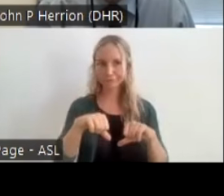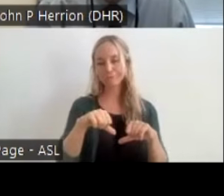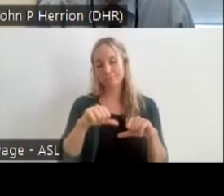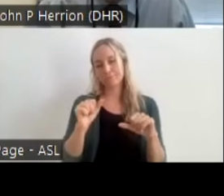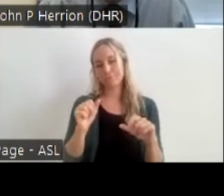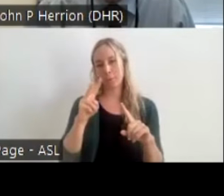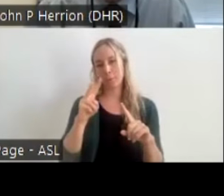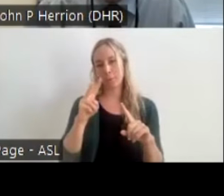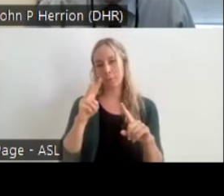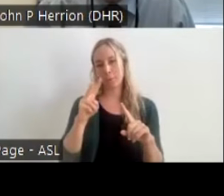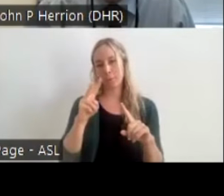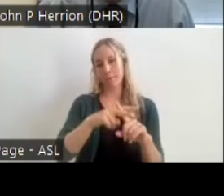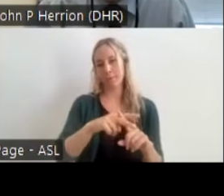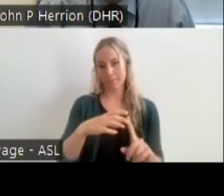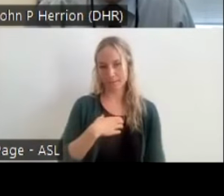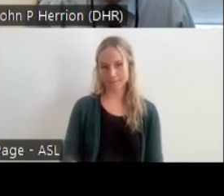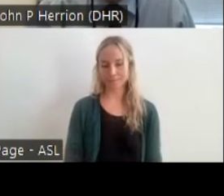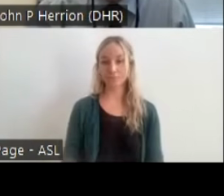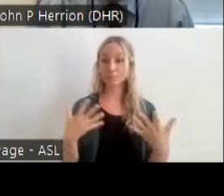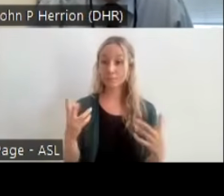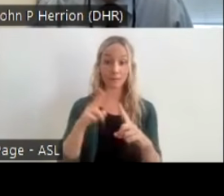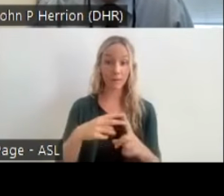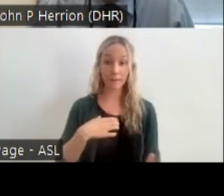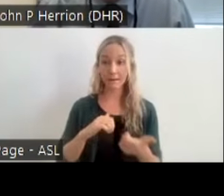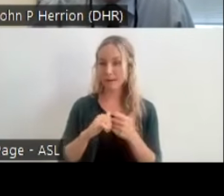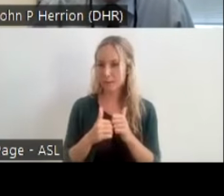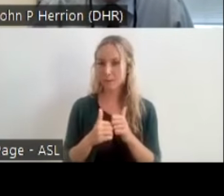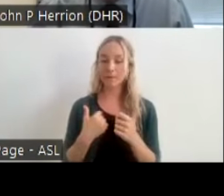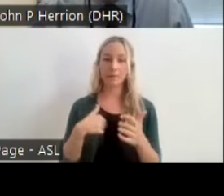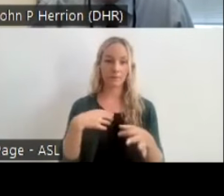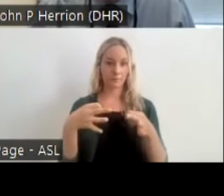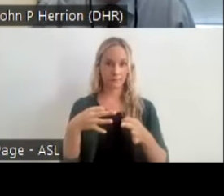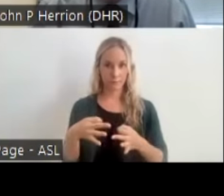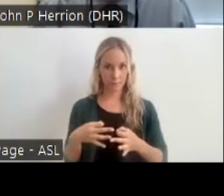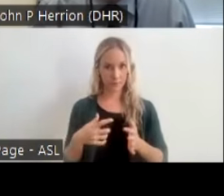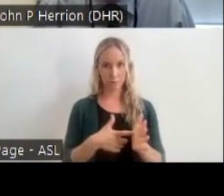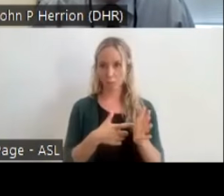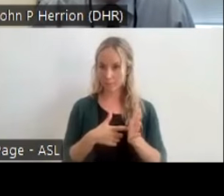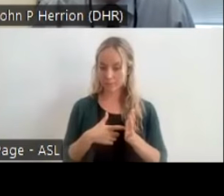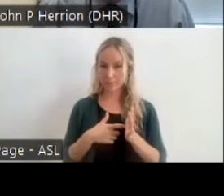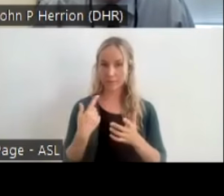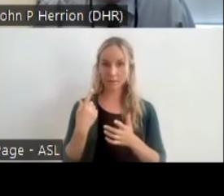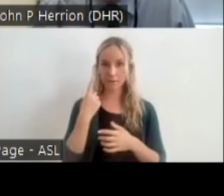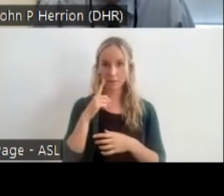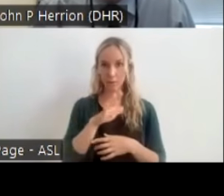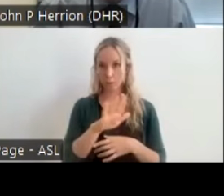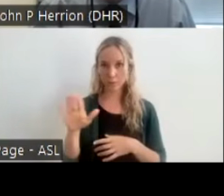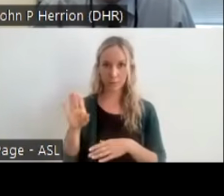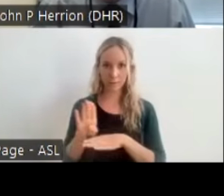business owners have to make their facilities accessible, You have somebody come in and say I asked -- there's a new